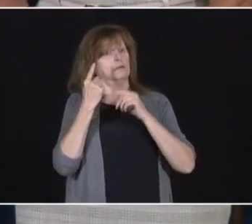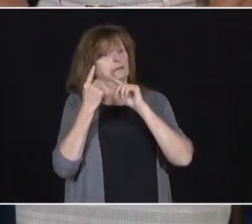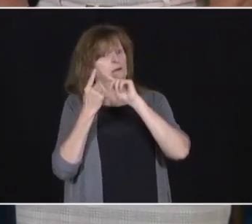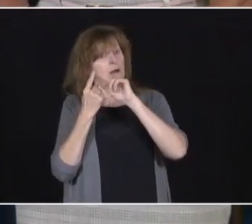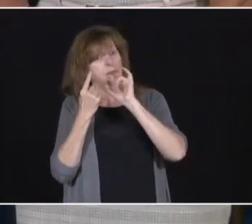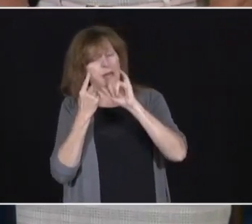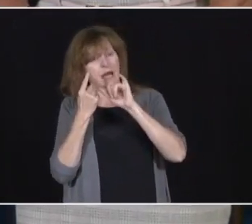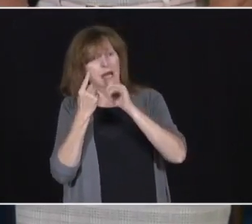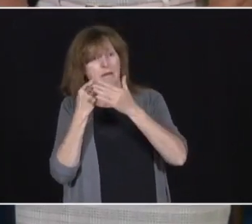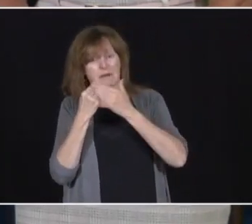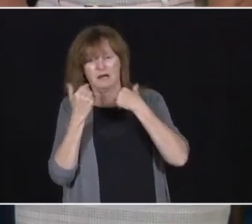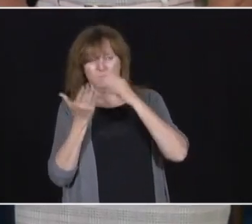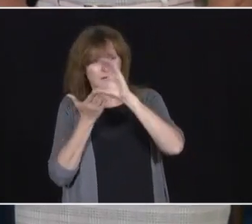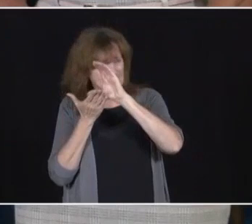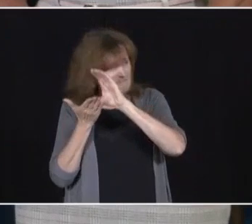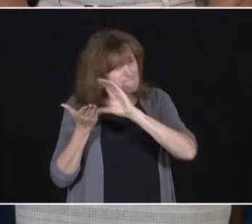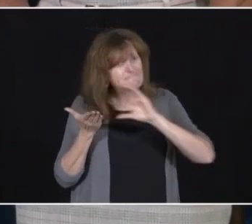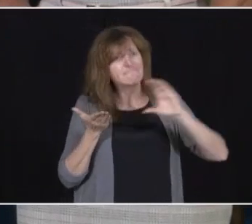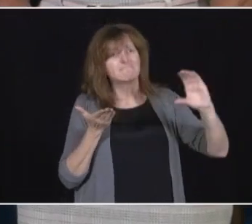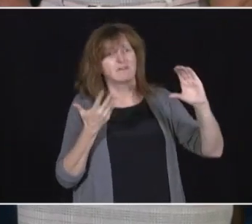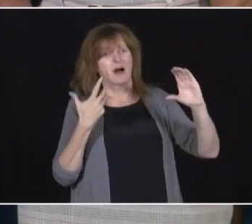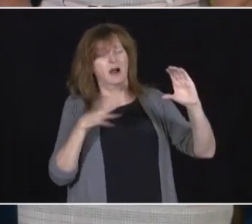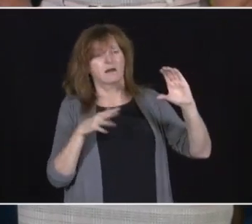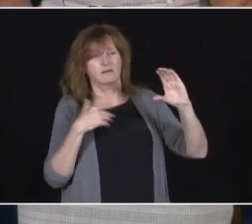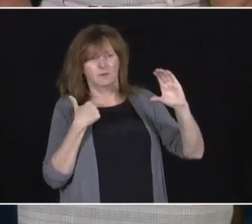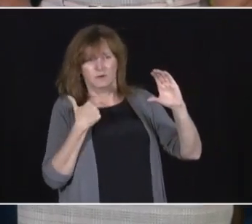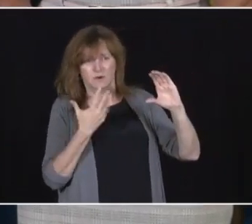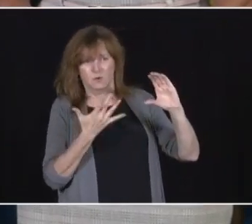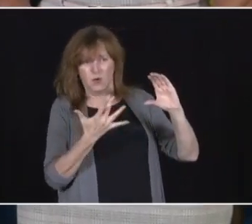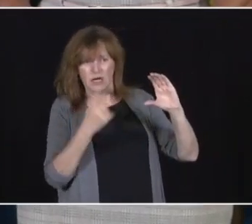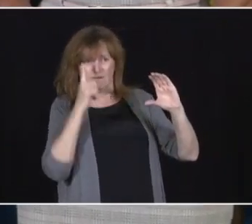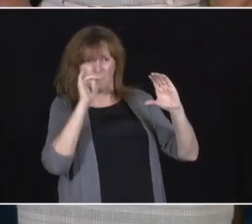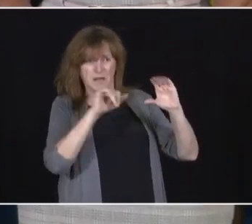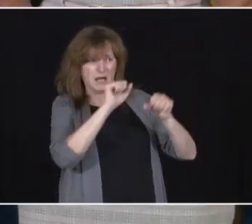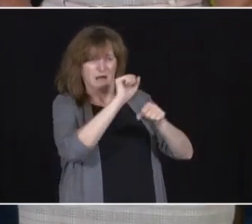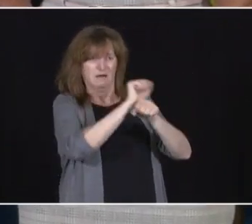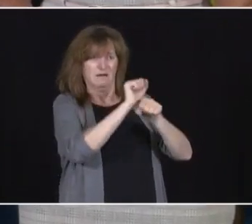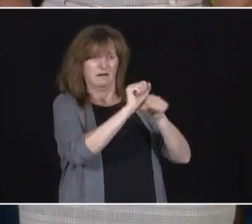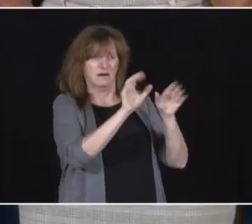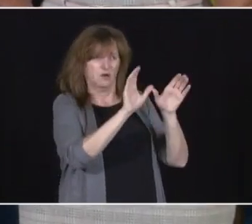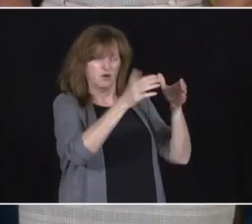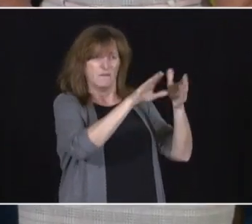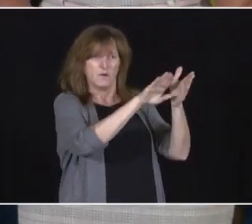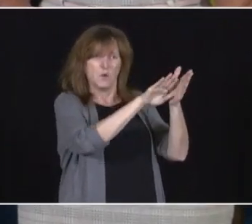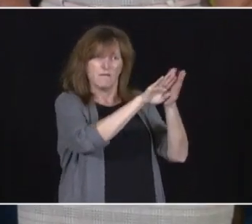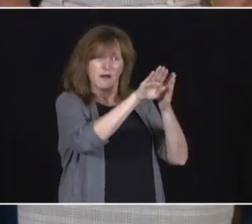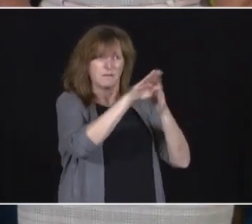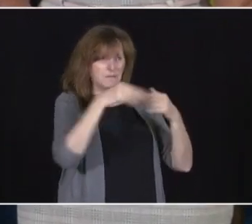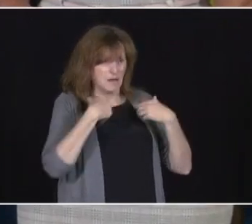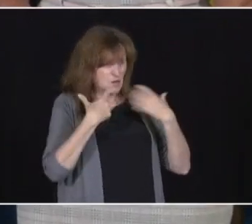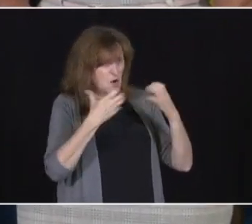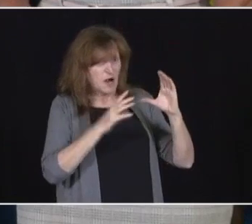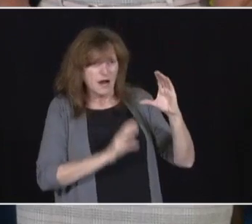We won't spare a penny. I know I mentioned $43 million and kinda broke down, but we will not spare a penny.